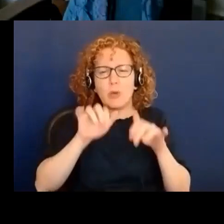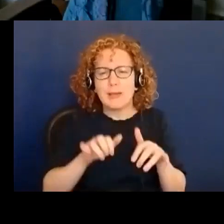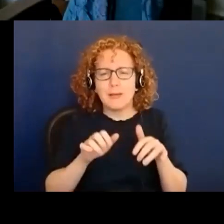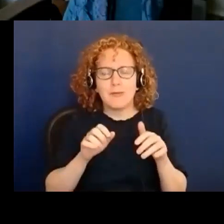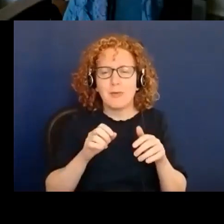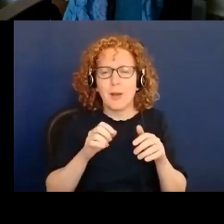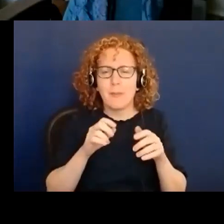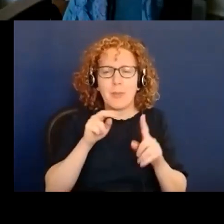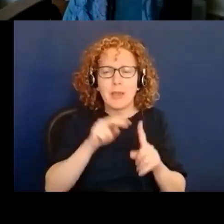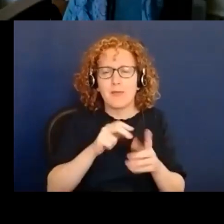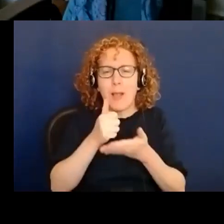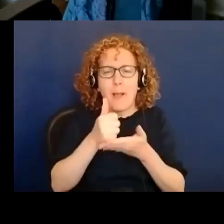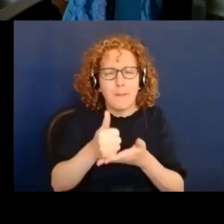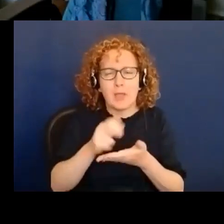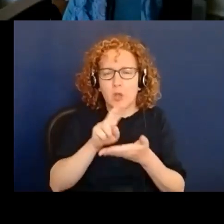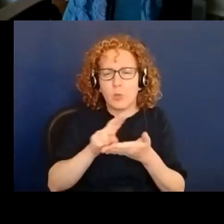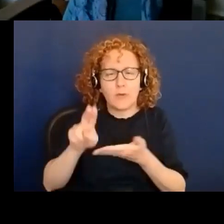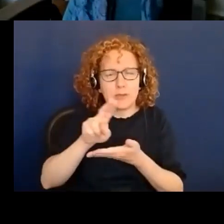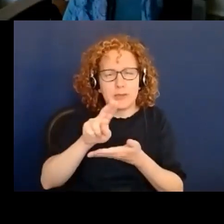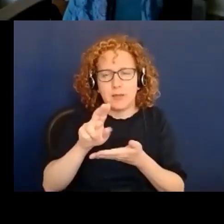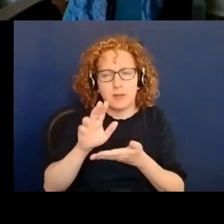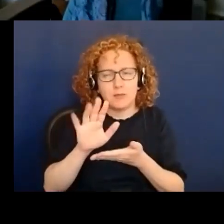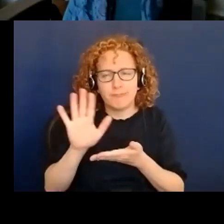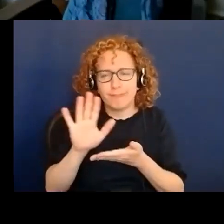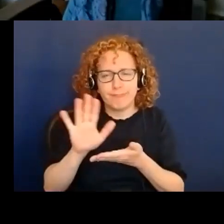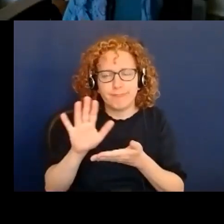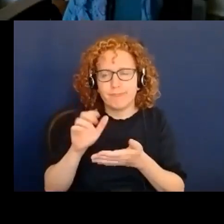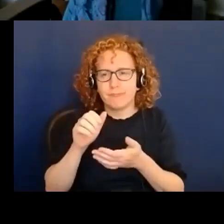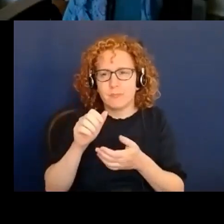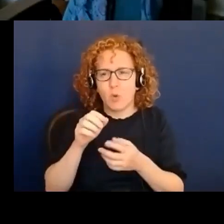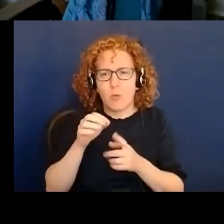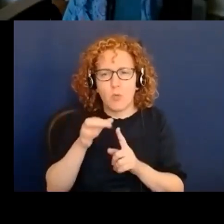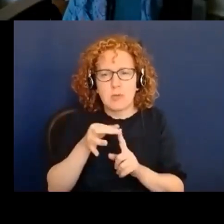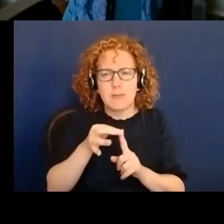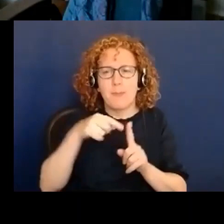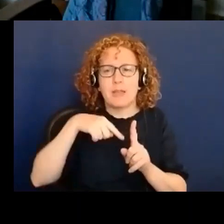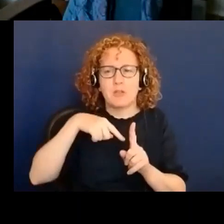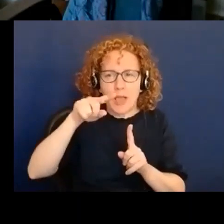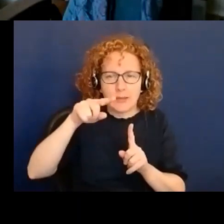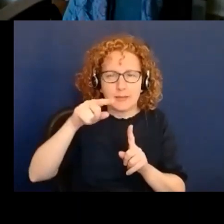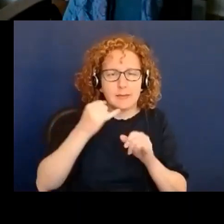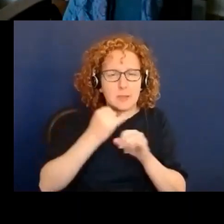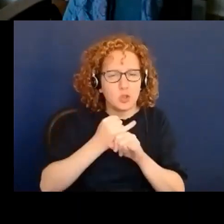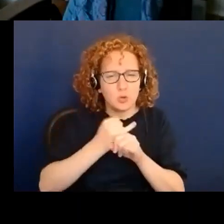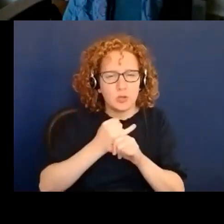universities or or any other more specialized institutions make decisions about whether or not